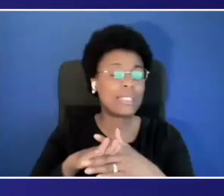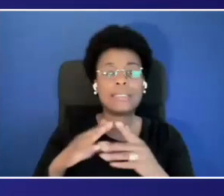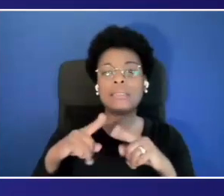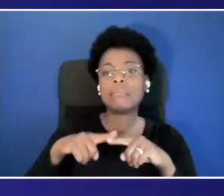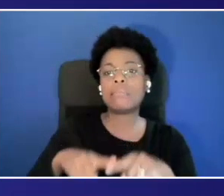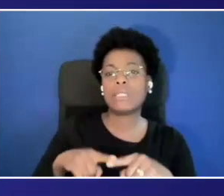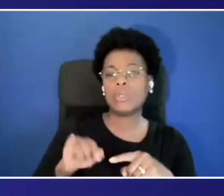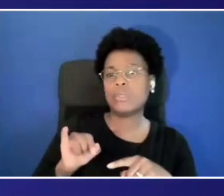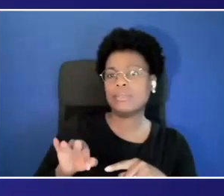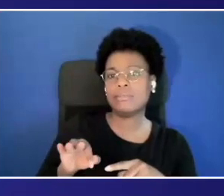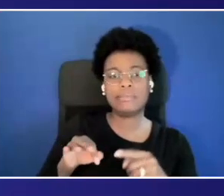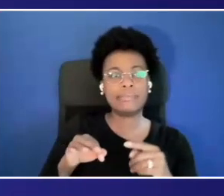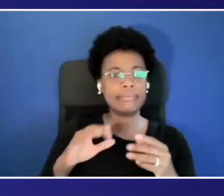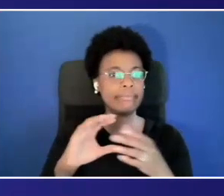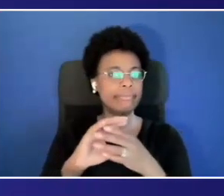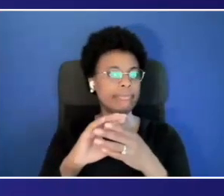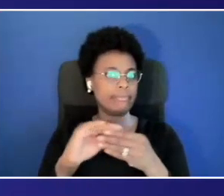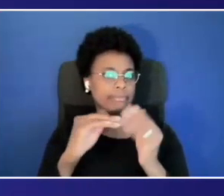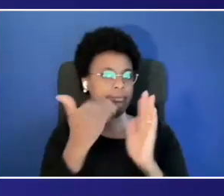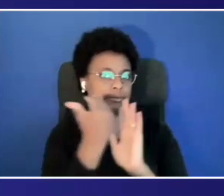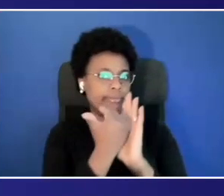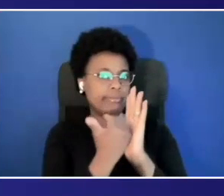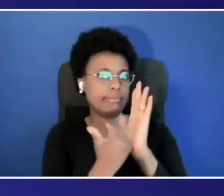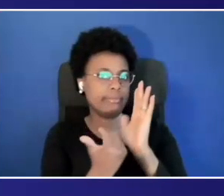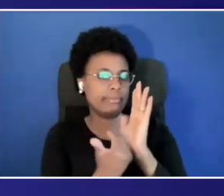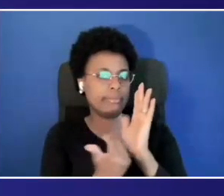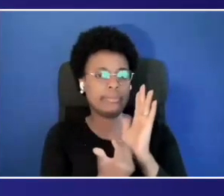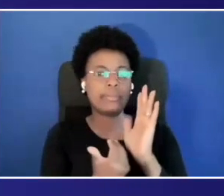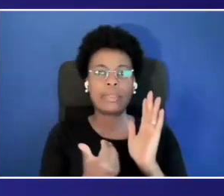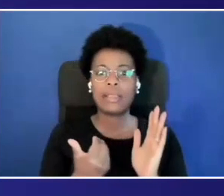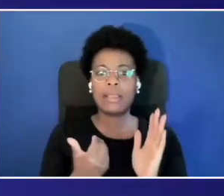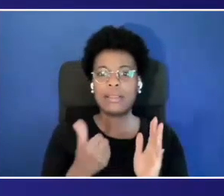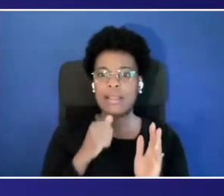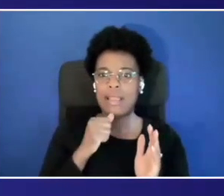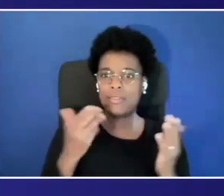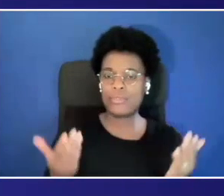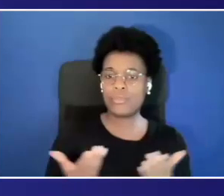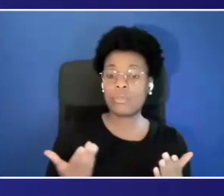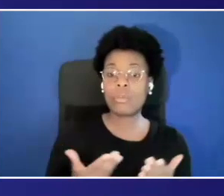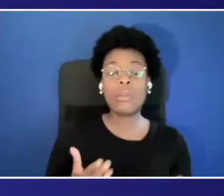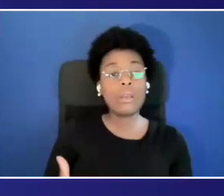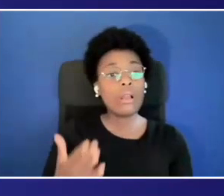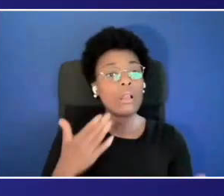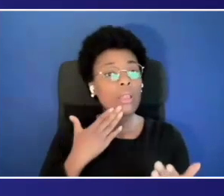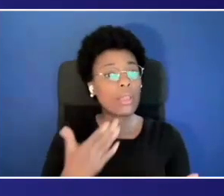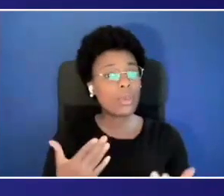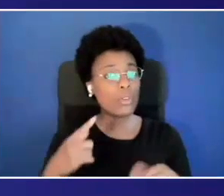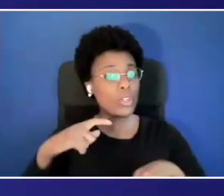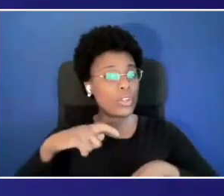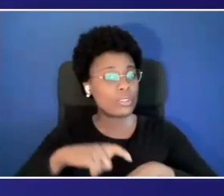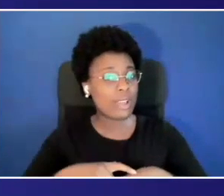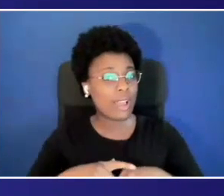Thank you for your time and for sharing your information with us. And we look forward to a productive day.